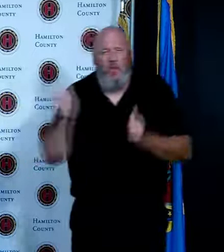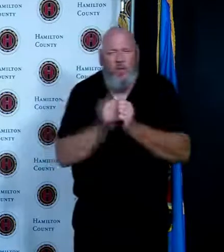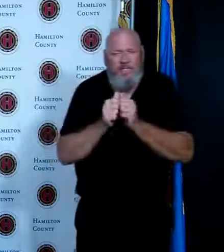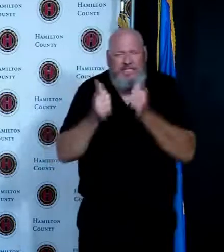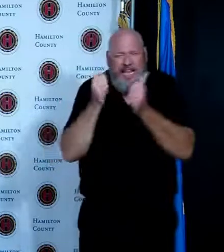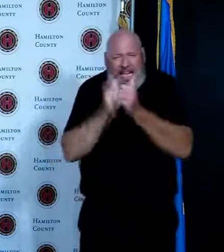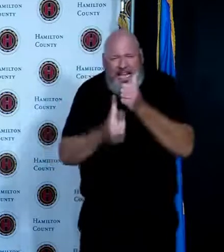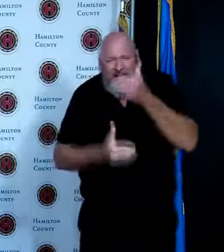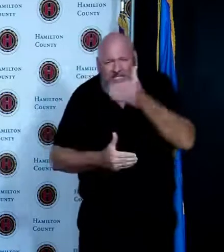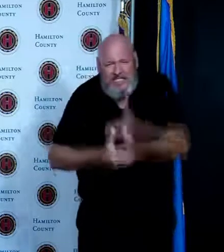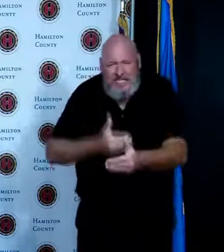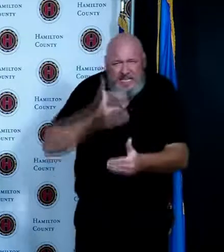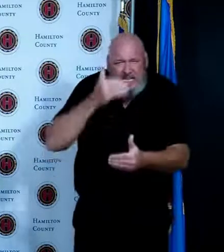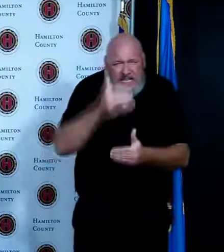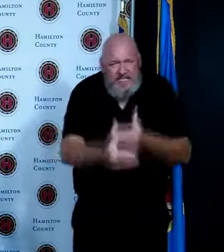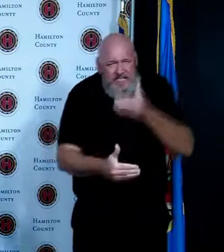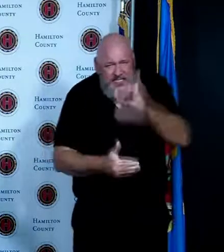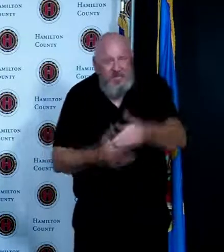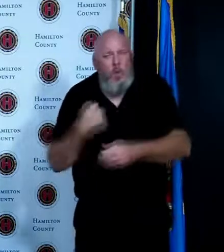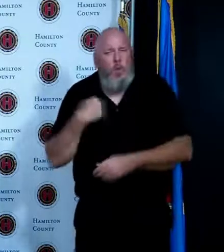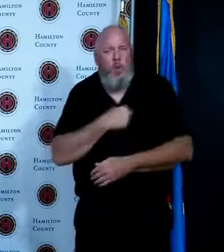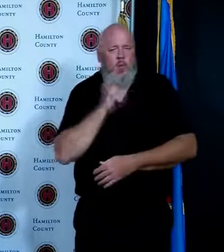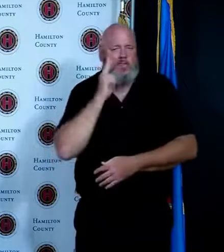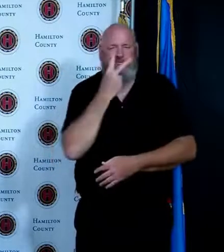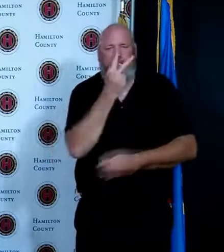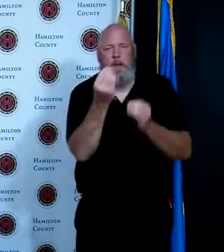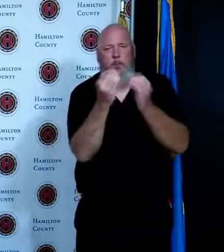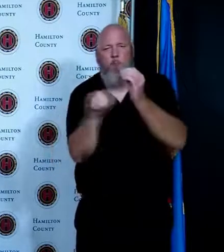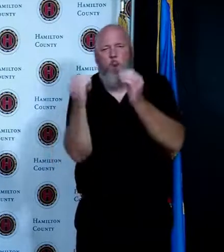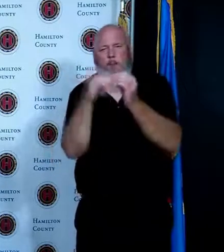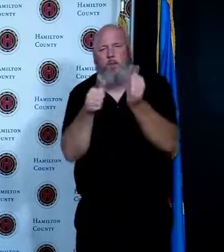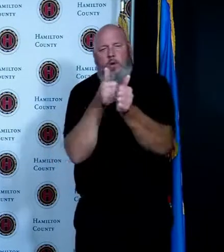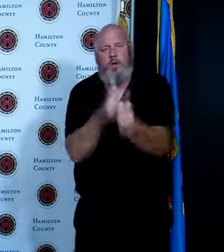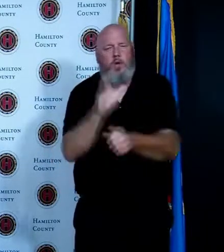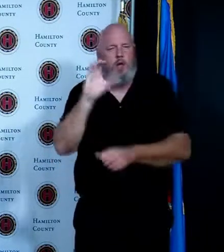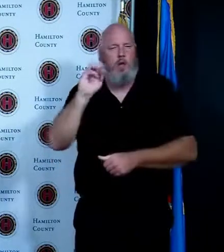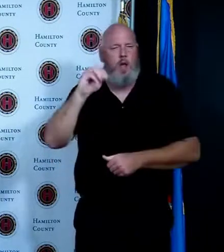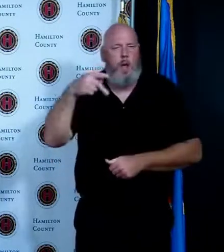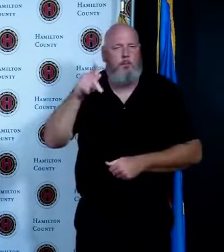by this now being a law or a director's order and a requirement here in Hamilton